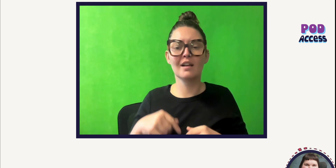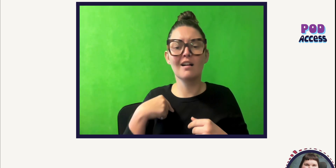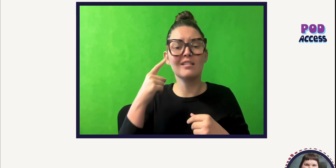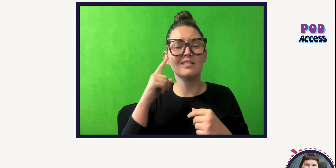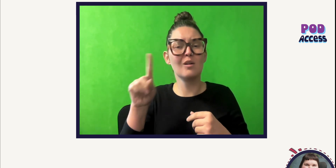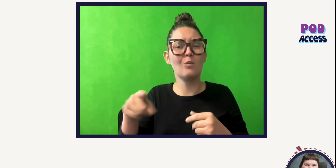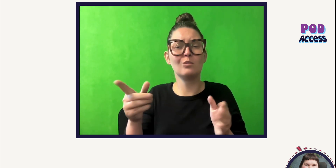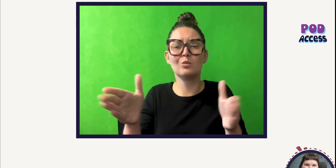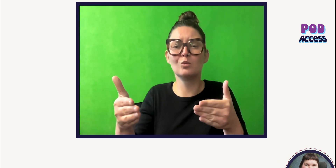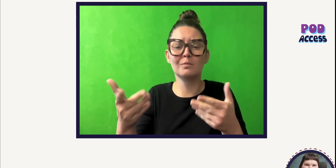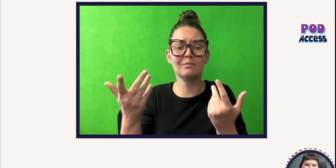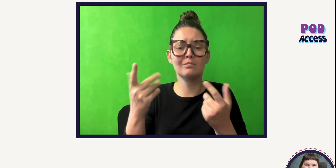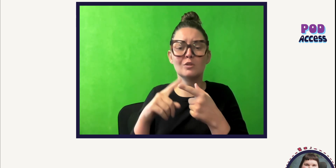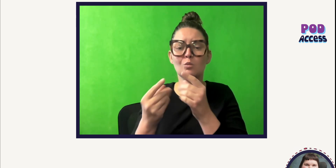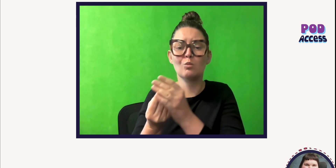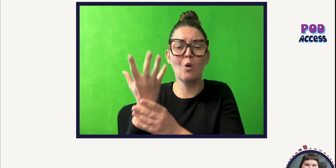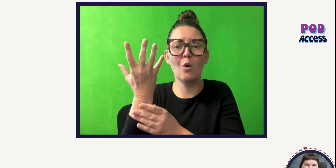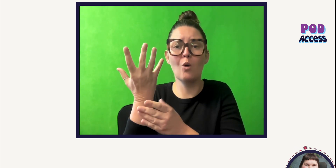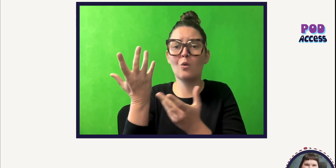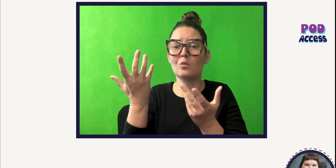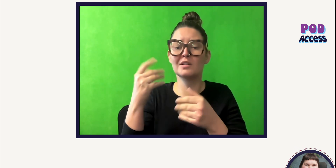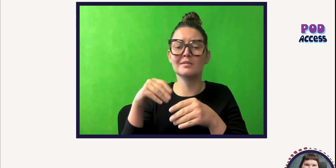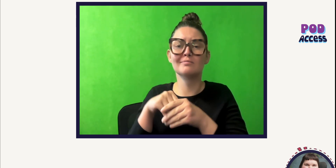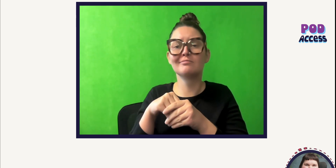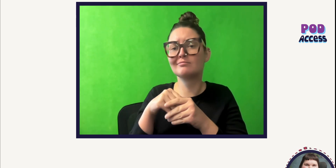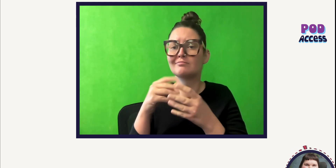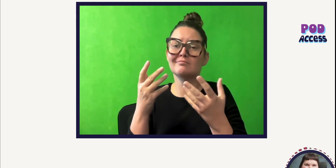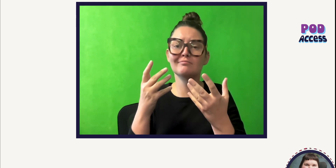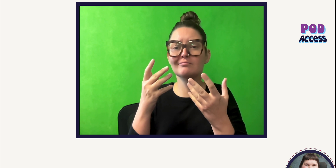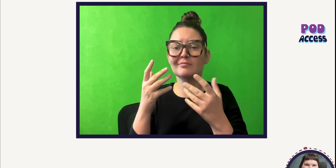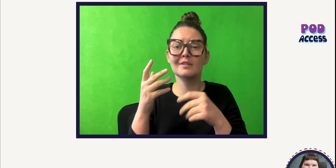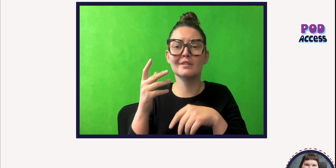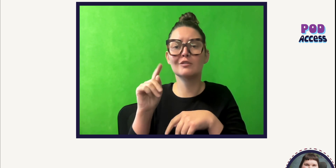I think there's only room to grow in terms of the disability podcast space.